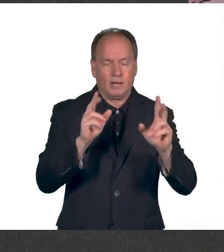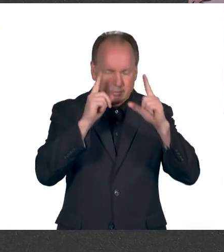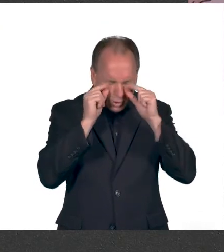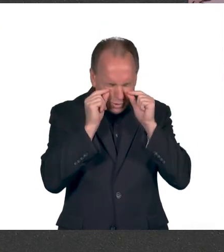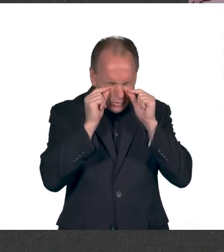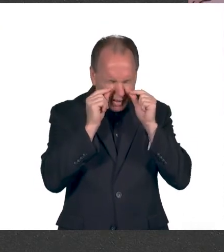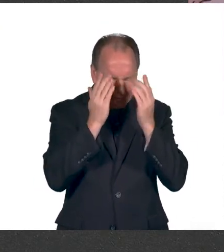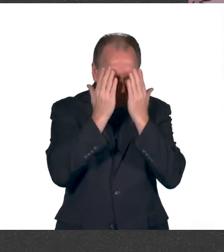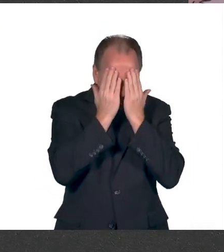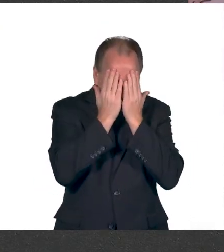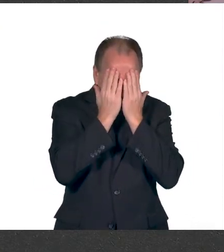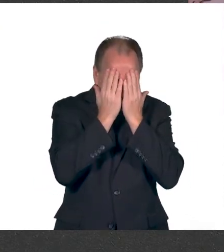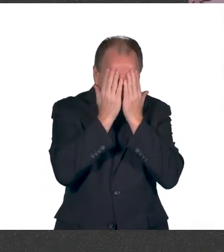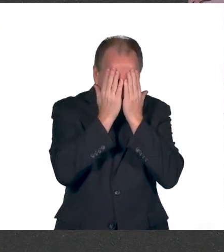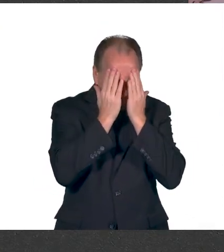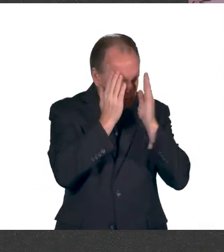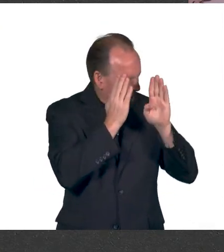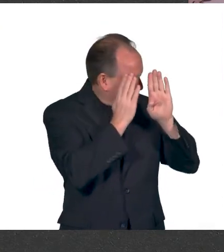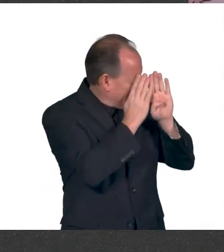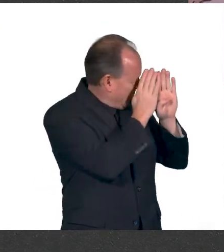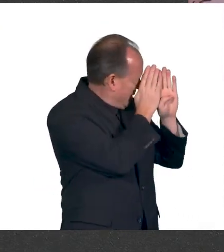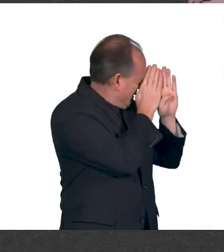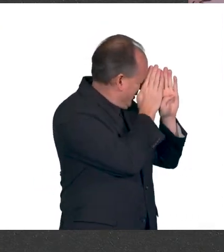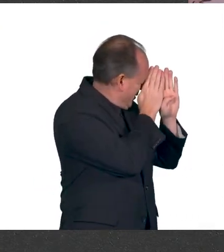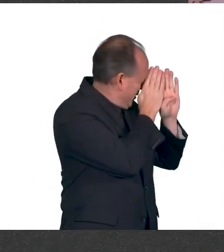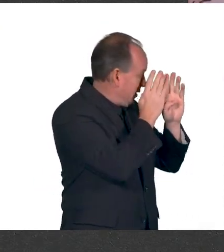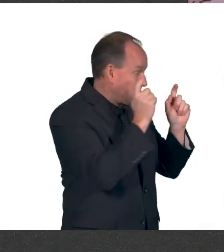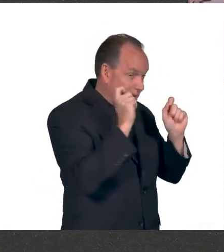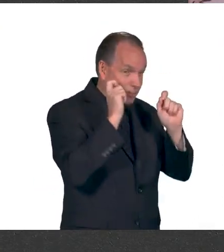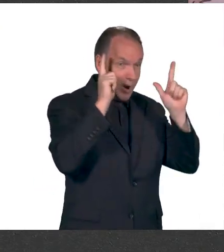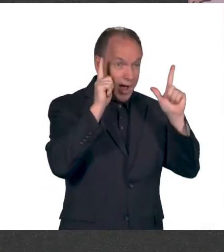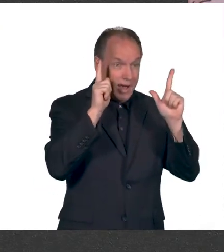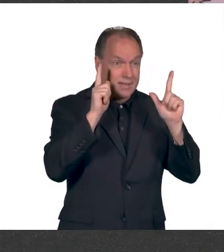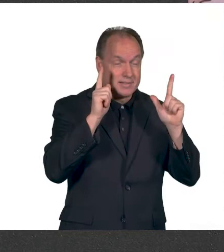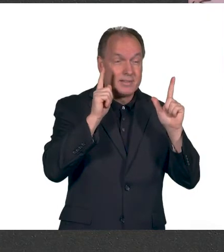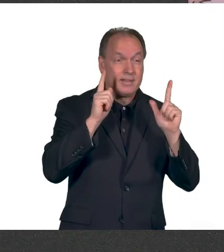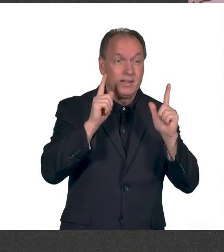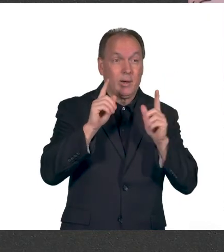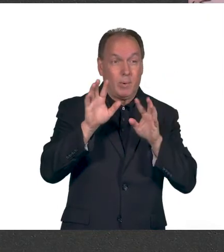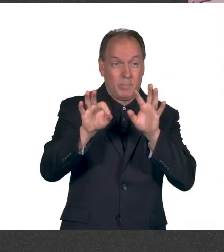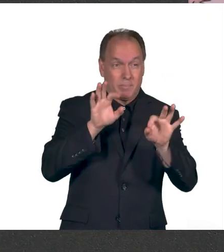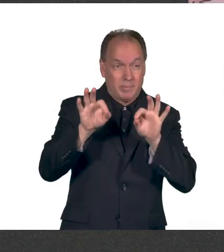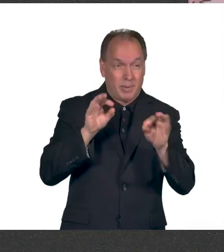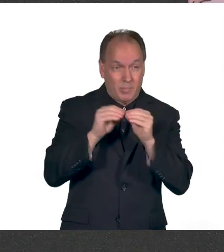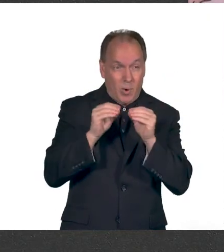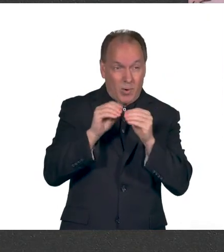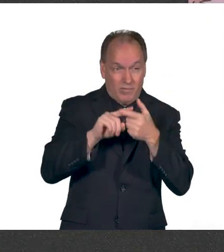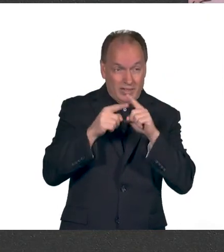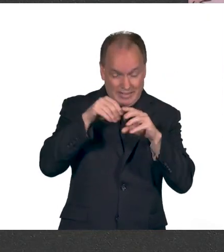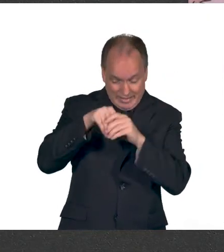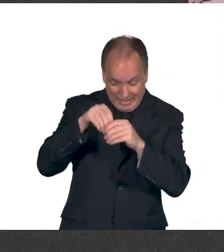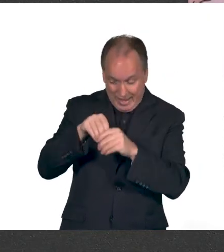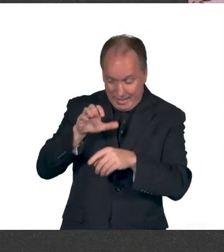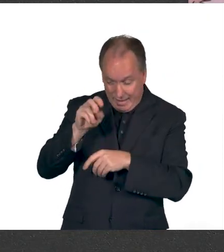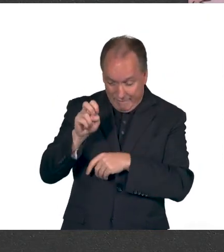Look away or cover your eyes will be a surprise, I'm gonna choose some more friends to put in the cave.